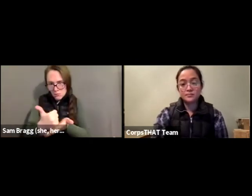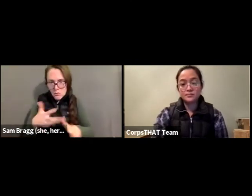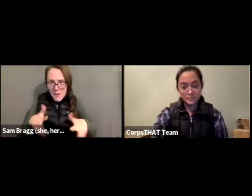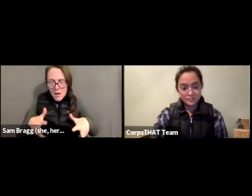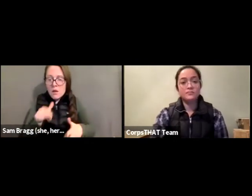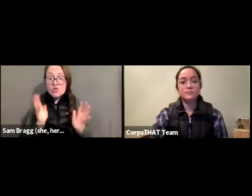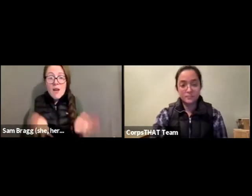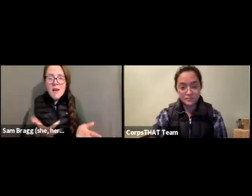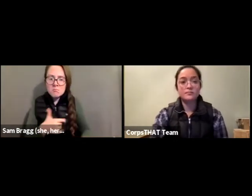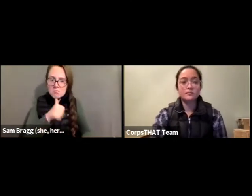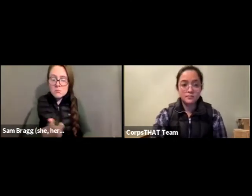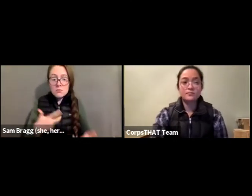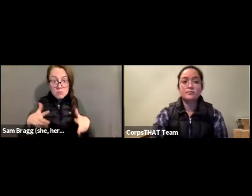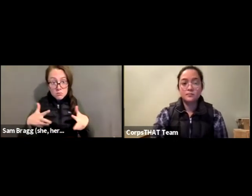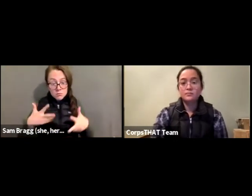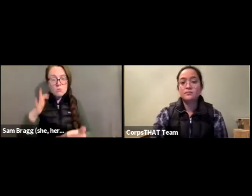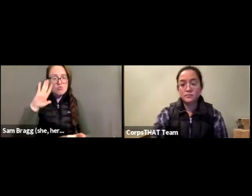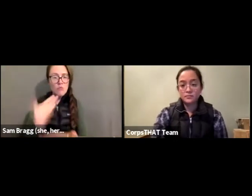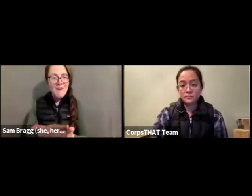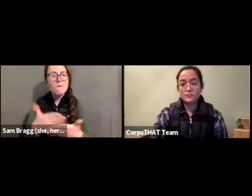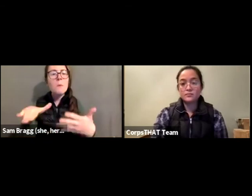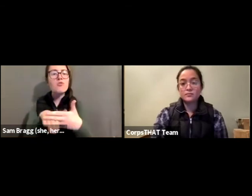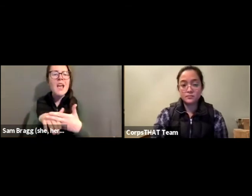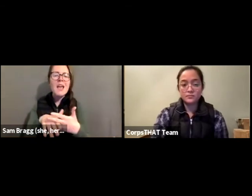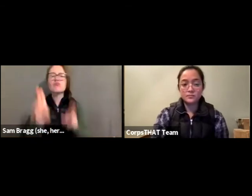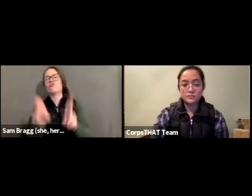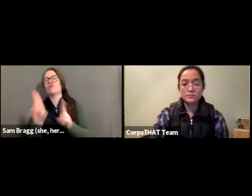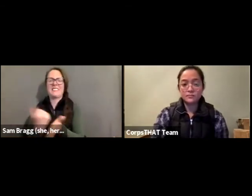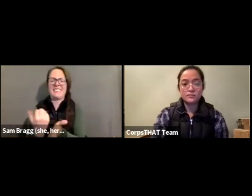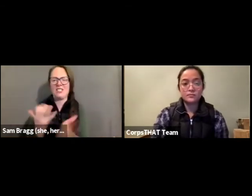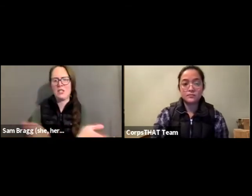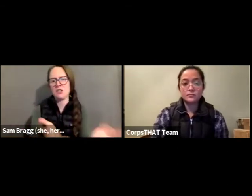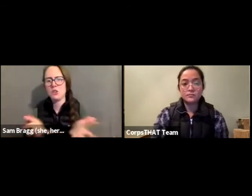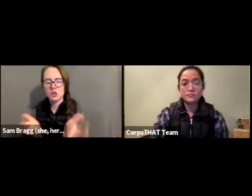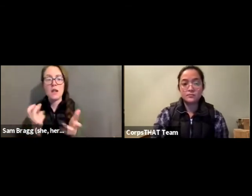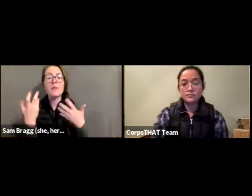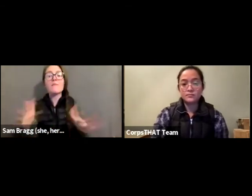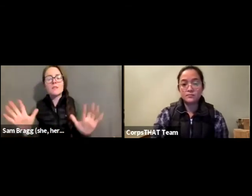check hard and they'll chat hard on their brakes when they arrive to where they're supposed to be